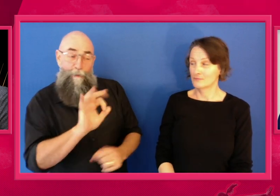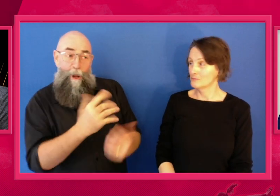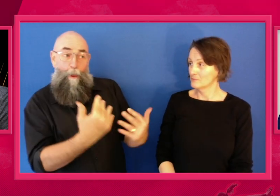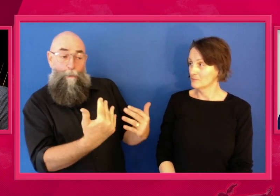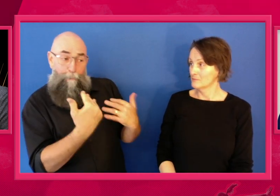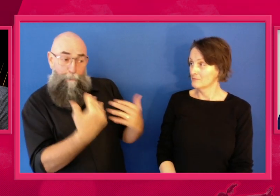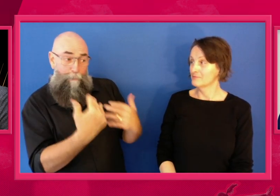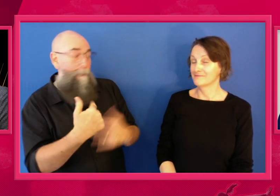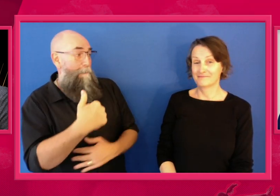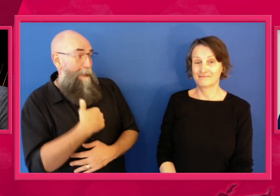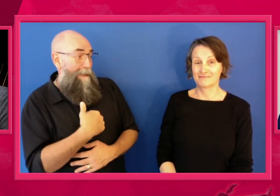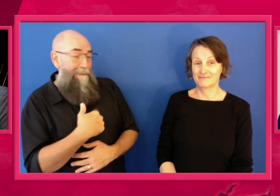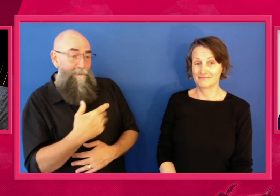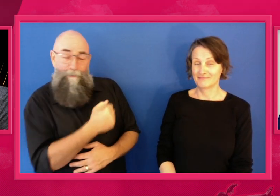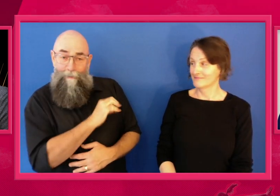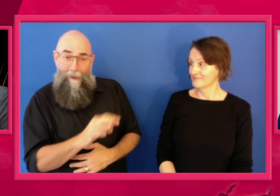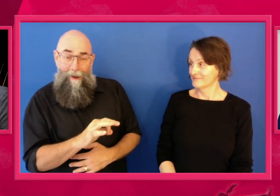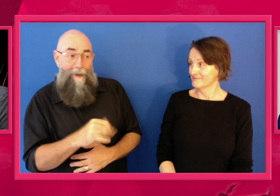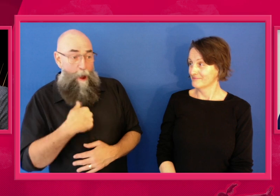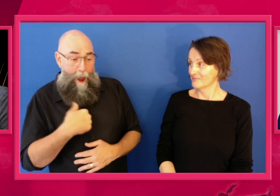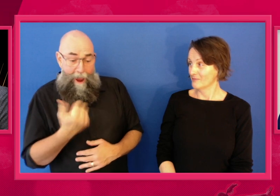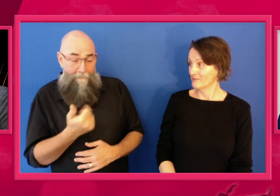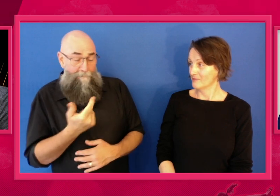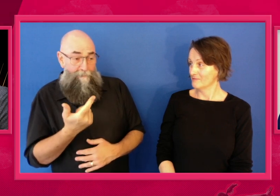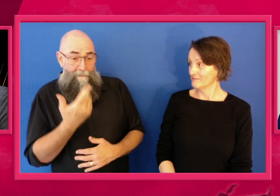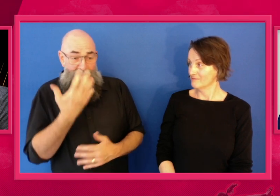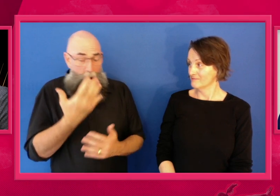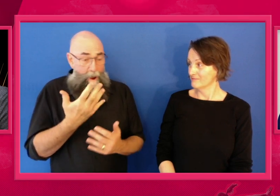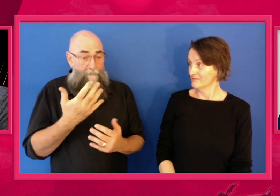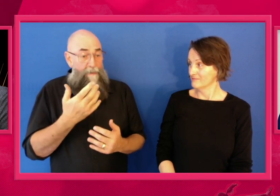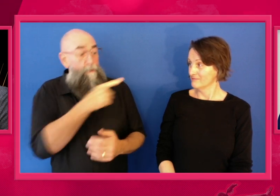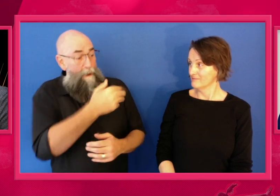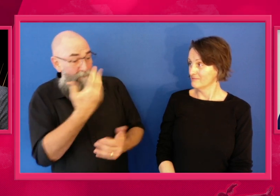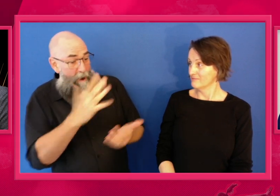you've got five minutes or maybe 10 minutes on this show, I've got the next 20 minutes